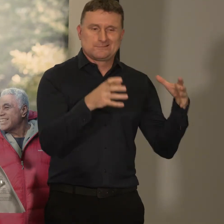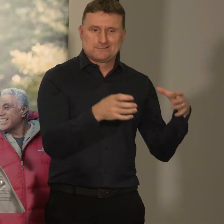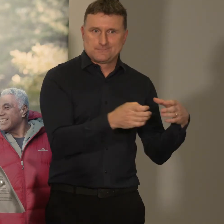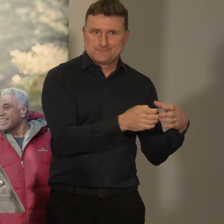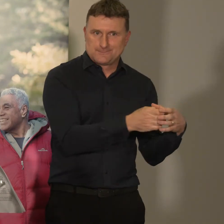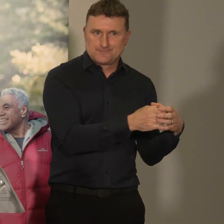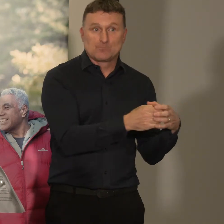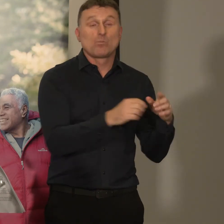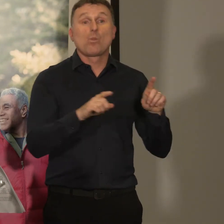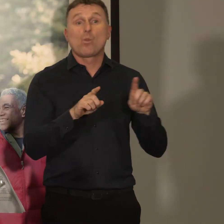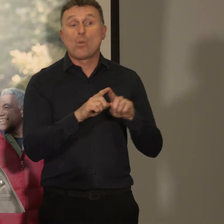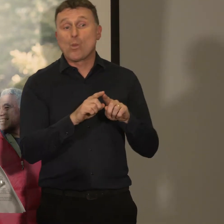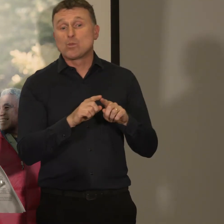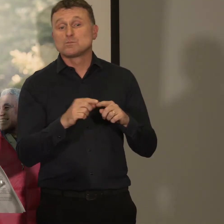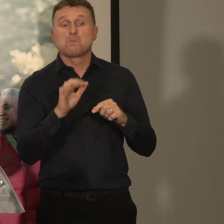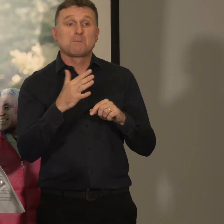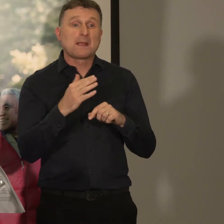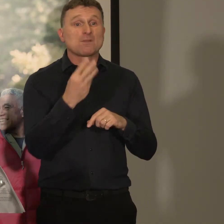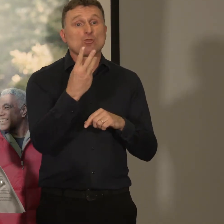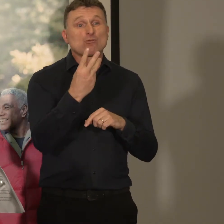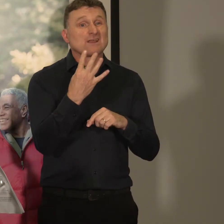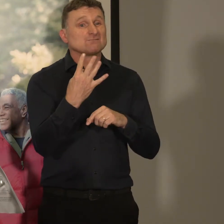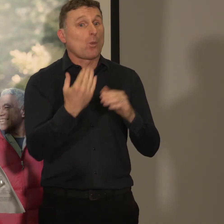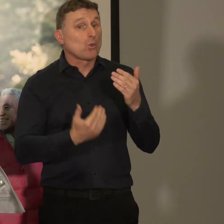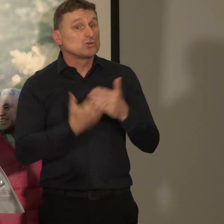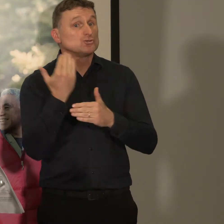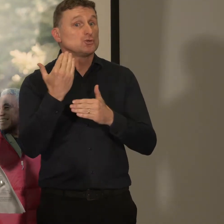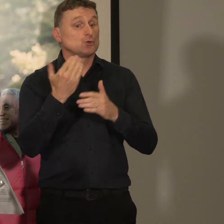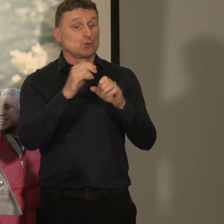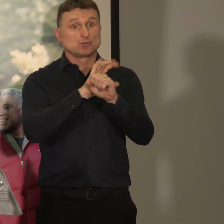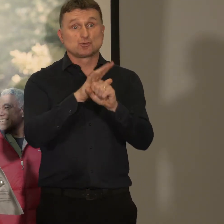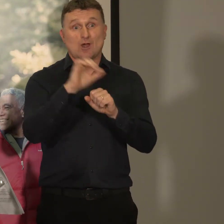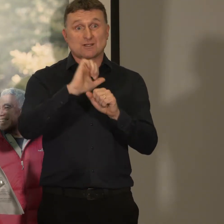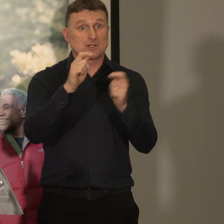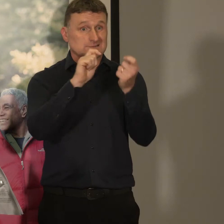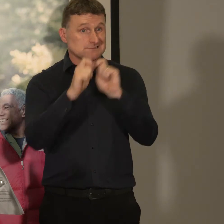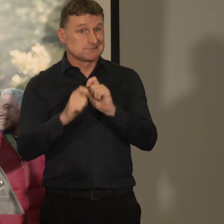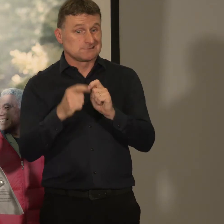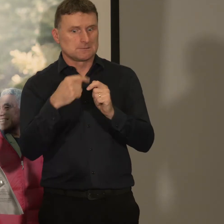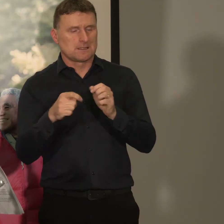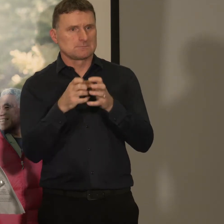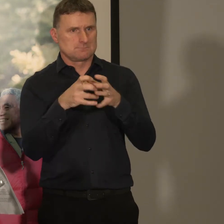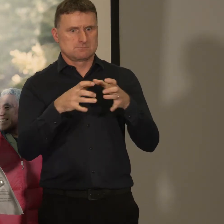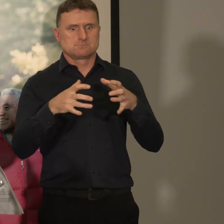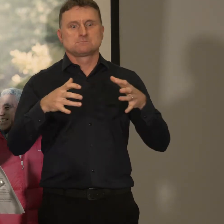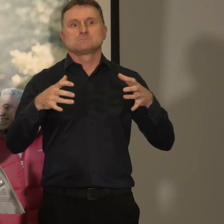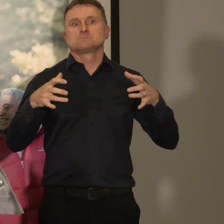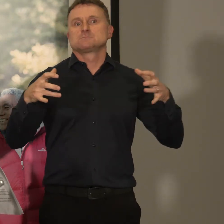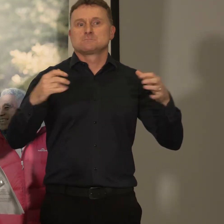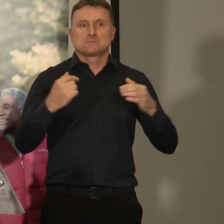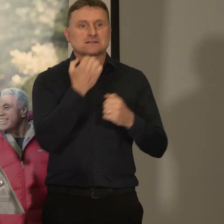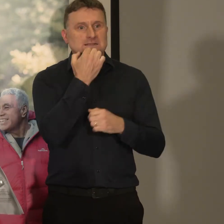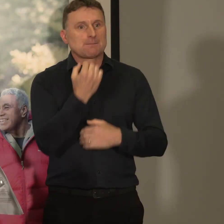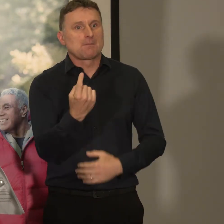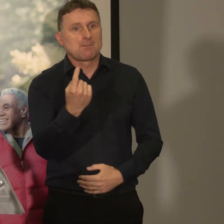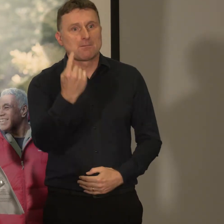BA.5 two slowly trend downwards as Doctor old has mentioned and there are three or four new variants which may form part of the future in